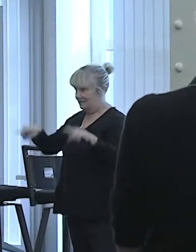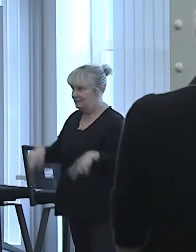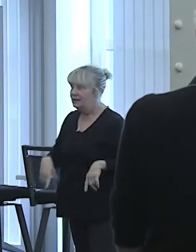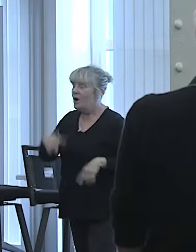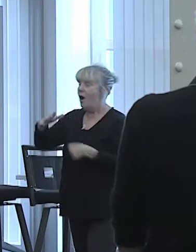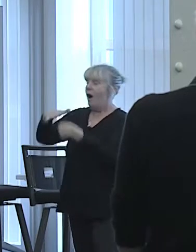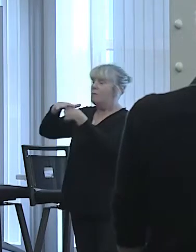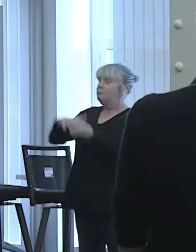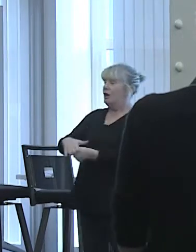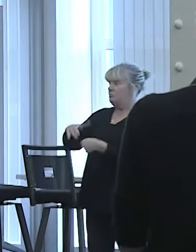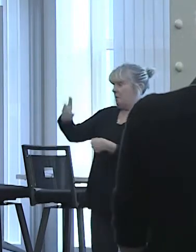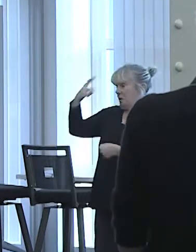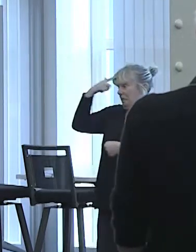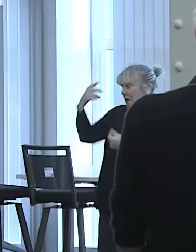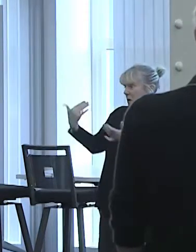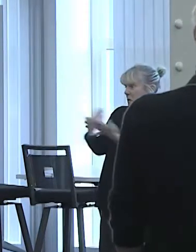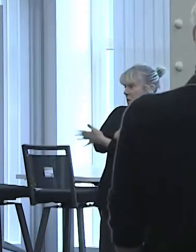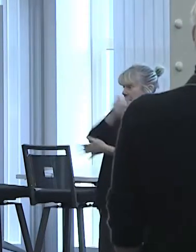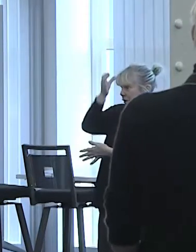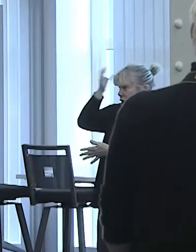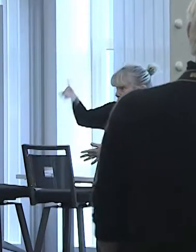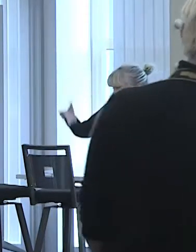for whom this might be newer of a concept, refers to